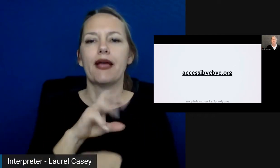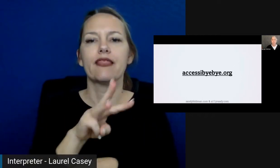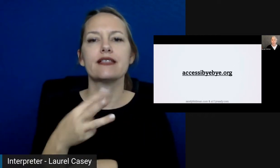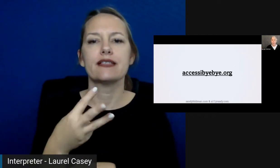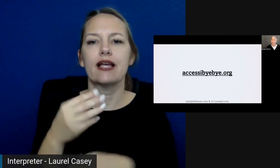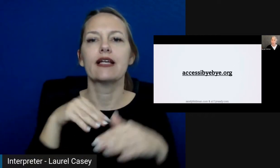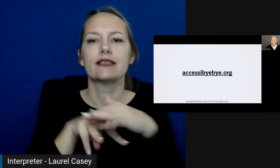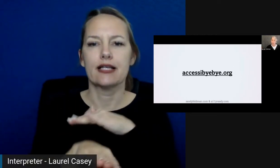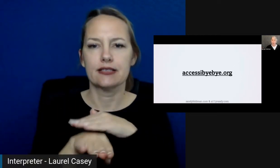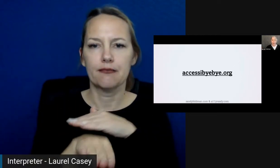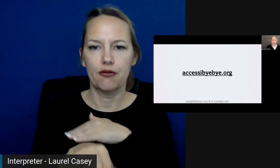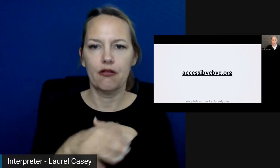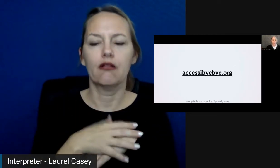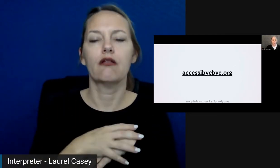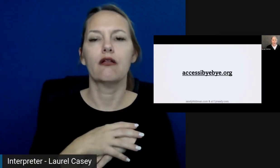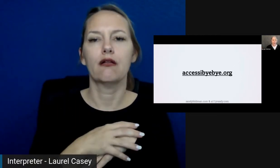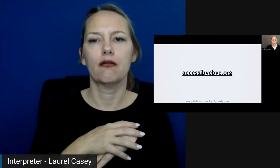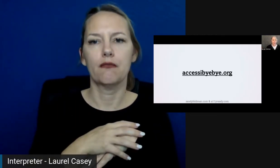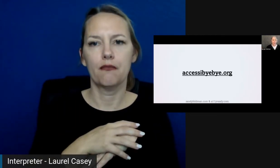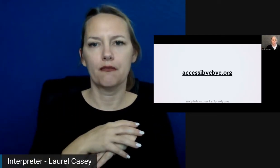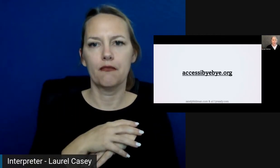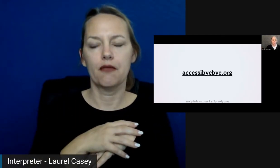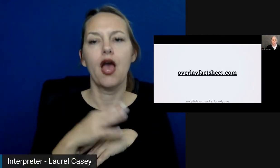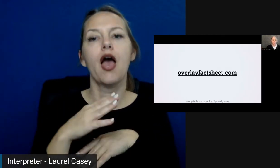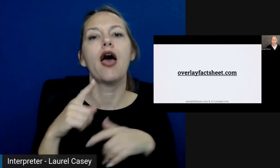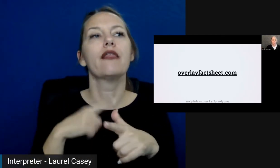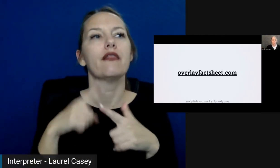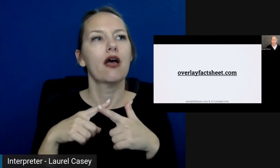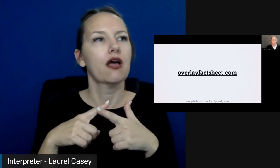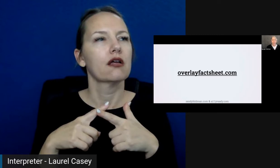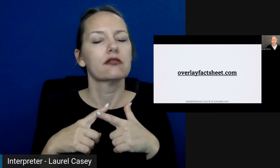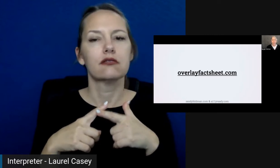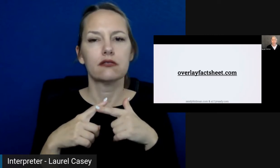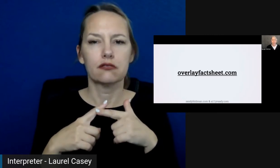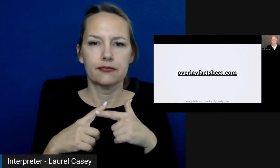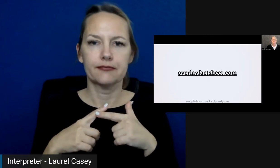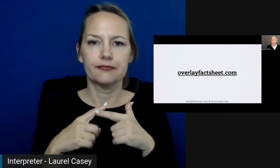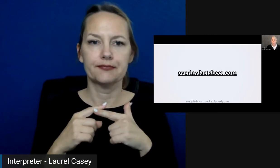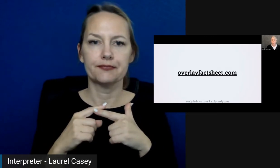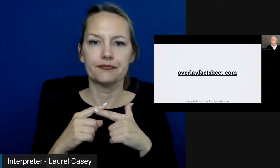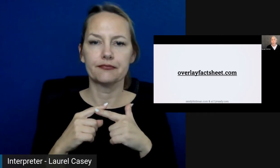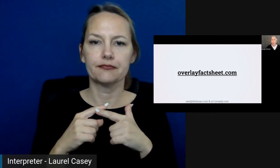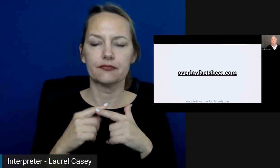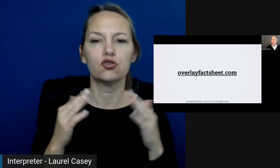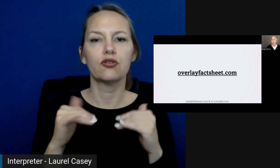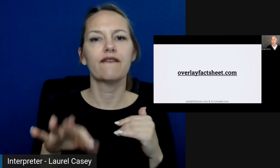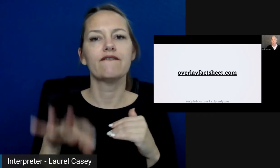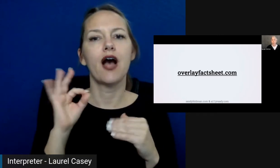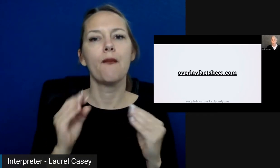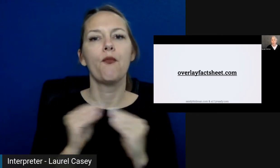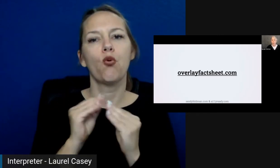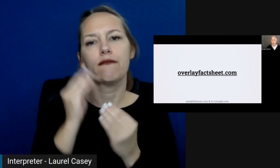All right, and then you can find out more about overlays